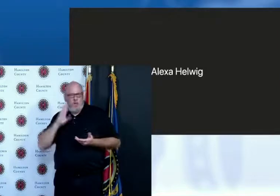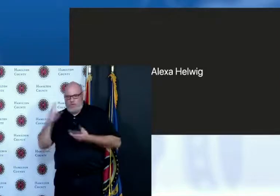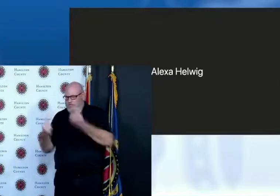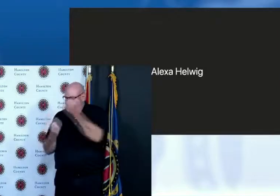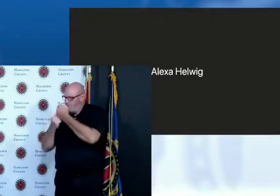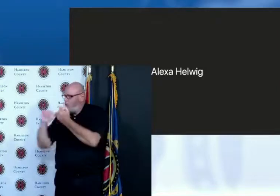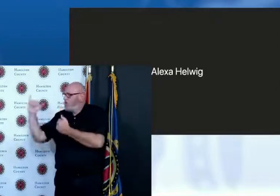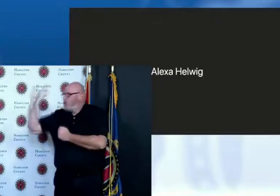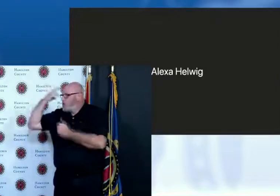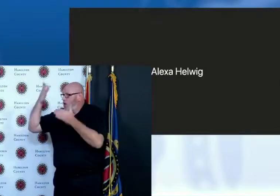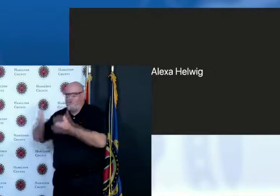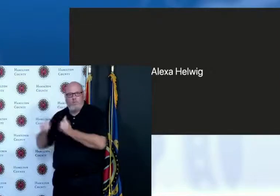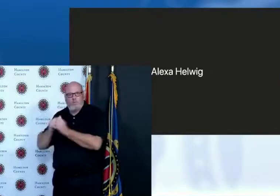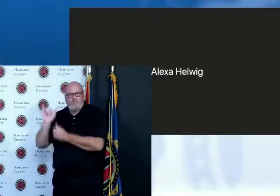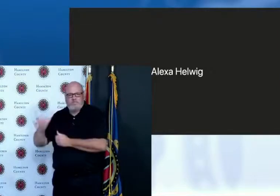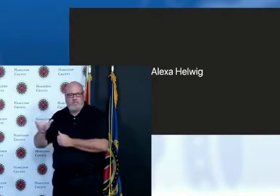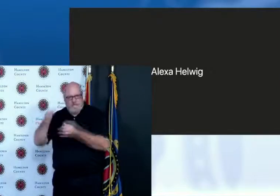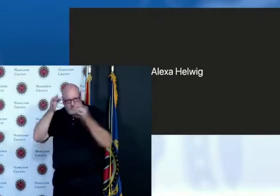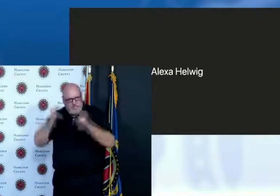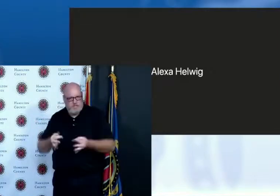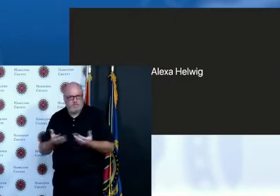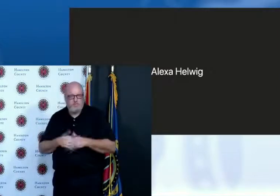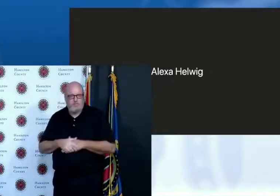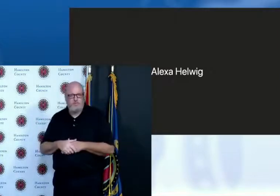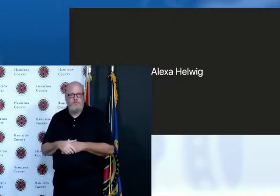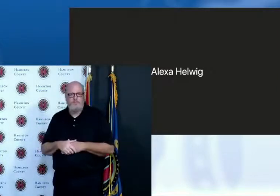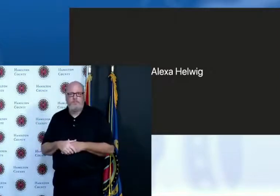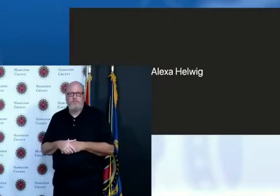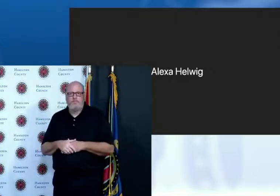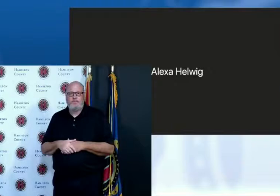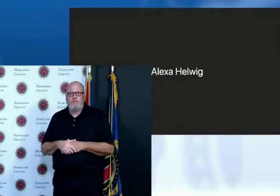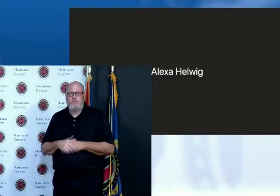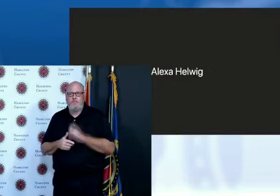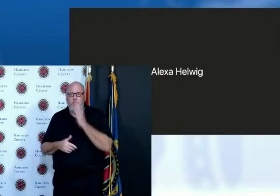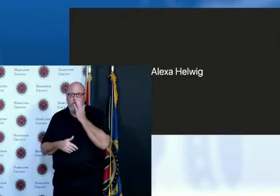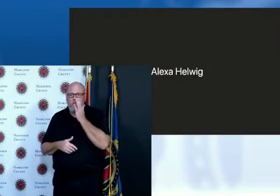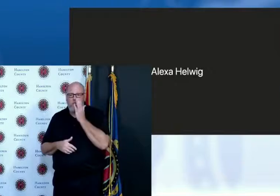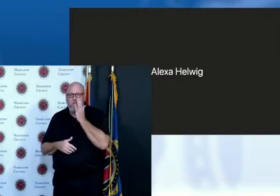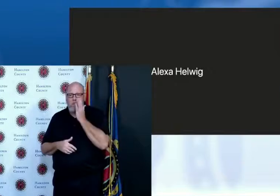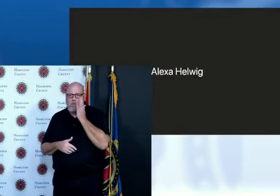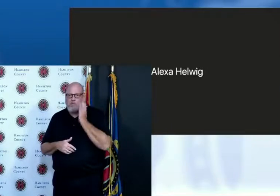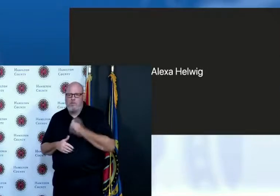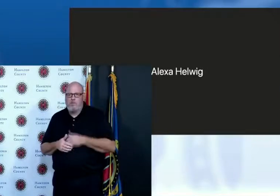one other question speaking of Governor DeWine he asked high schools a couple of weeks ago to